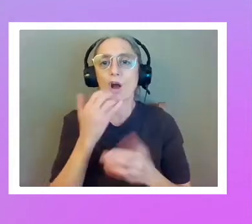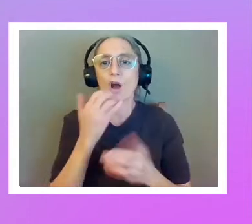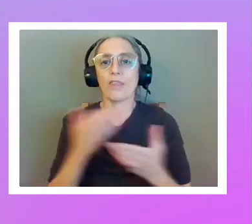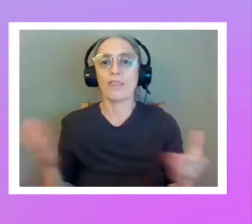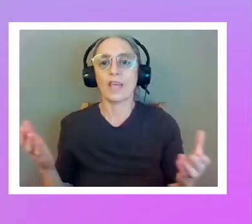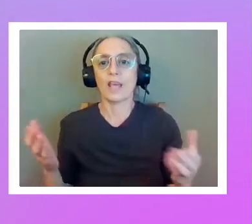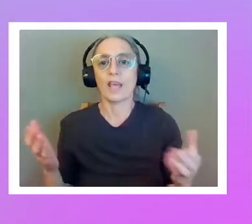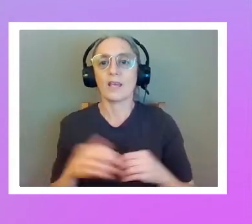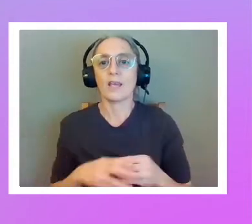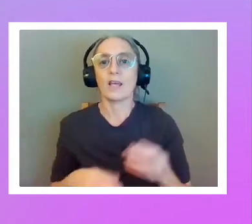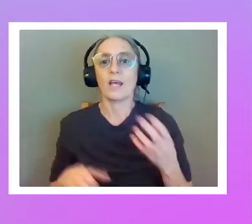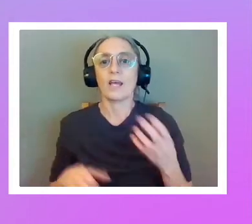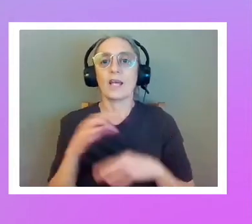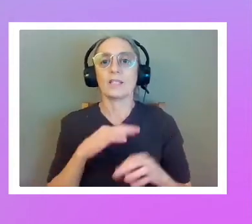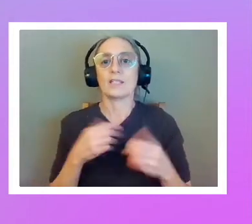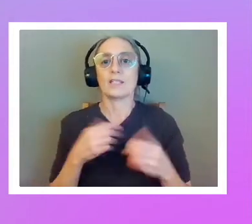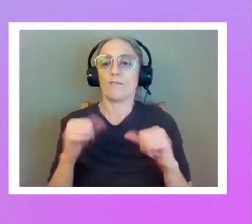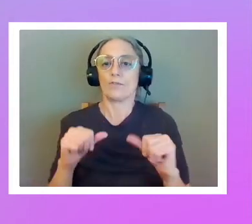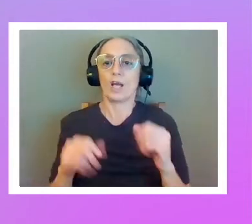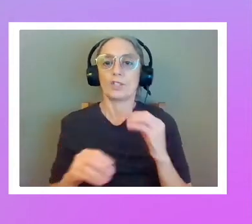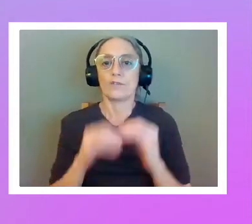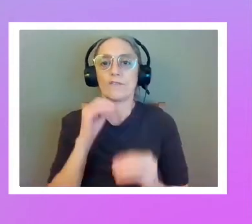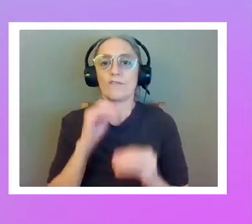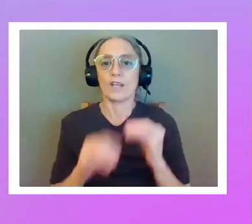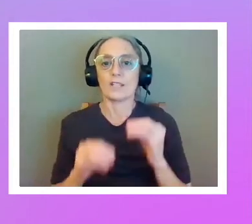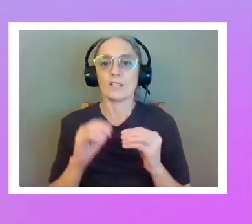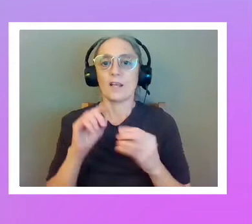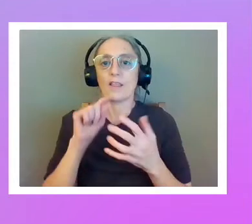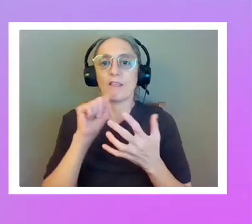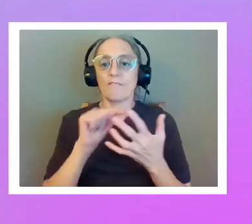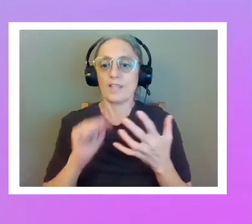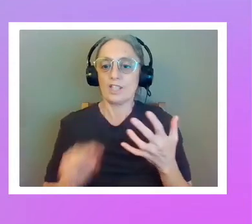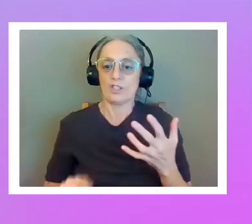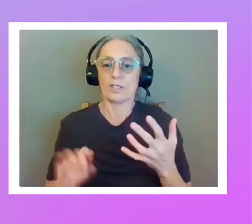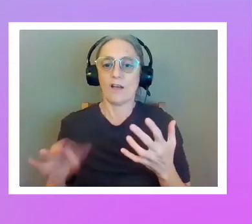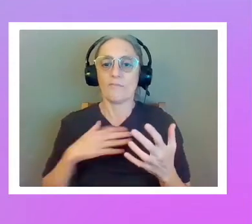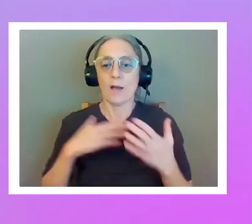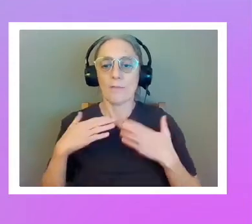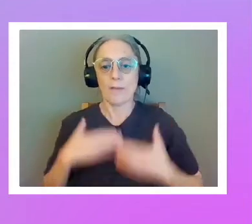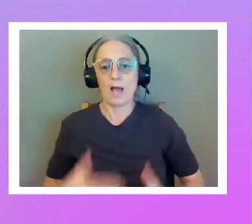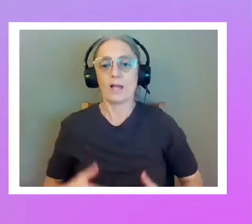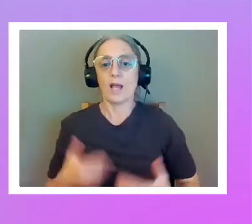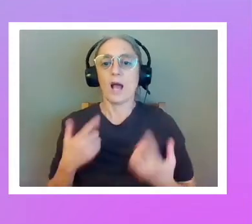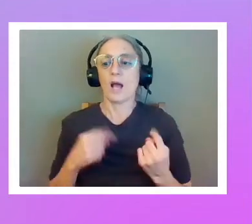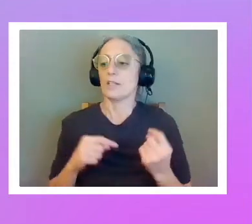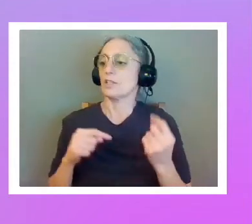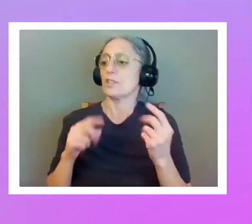instead of trying to fix the features of my body, I started looking at adjusting the features of my environment,